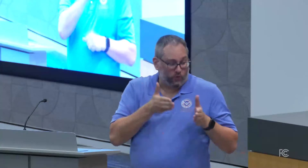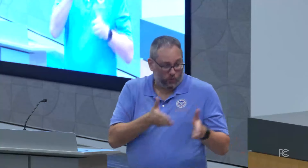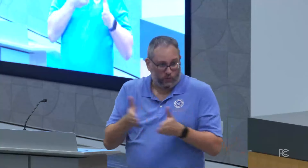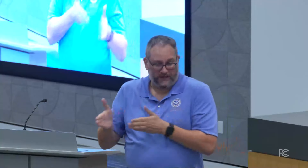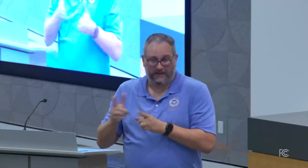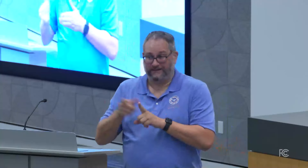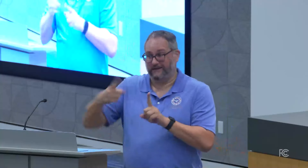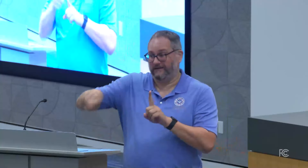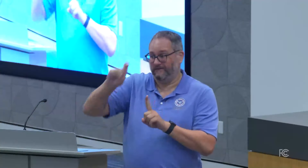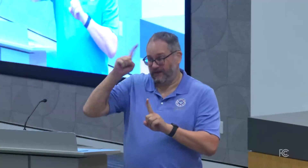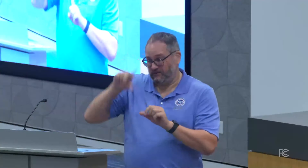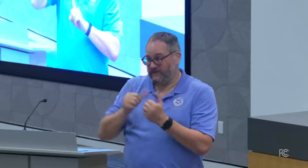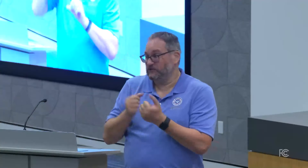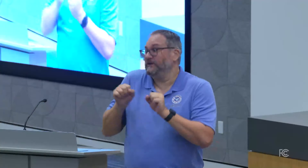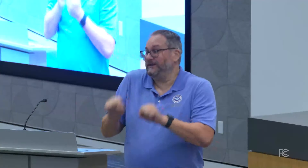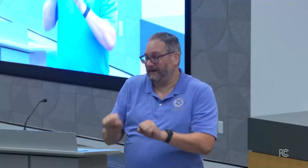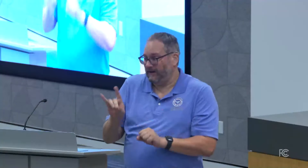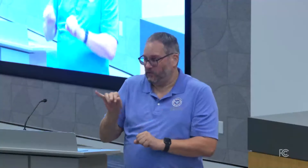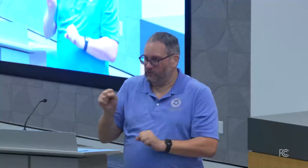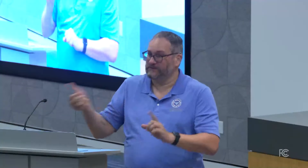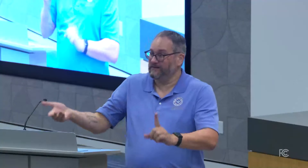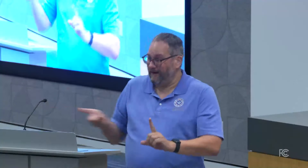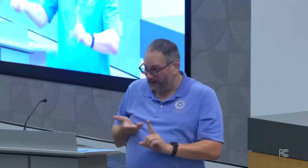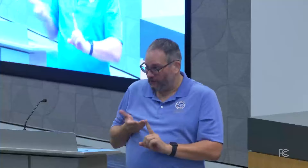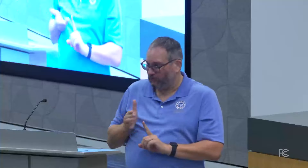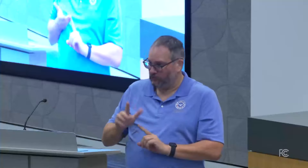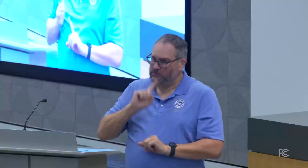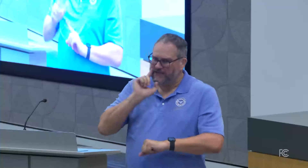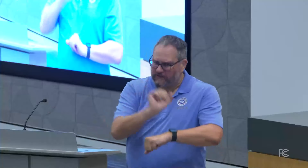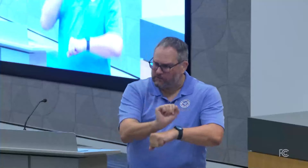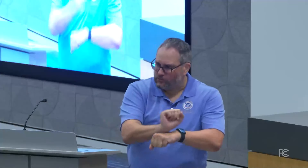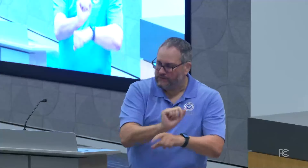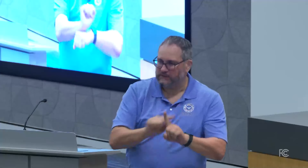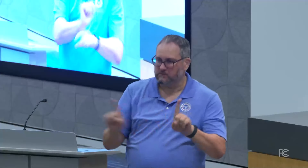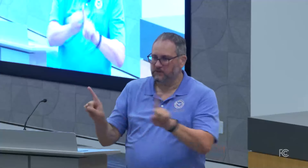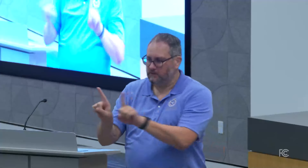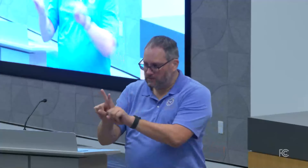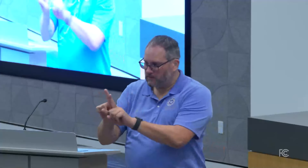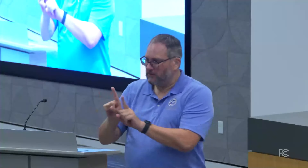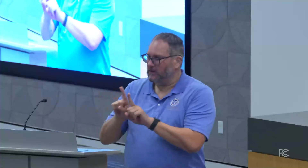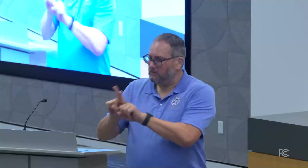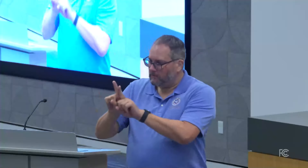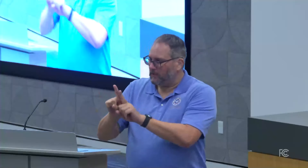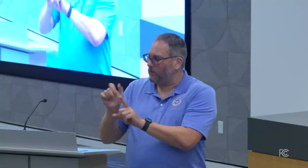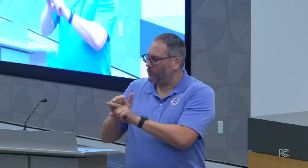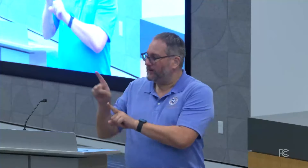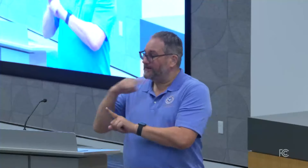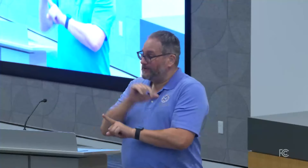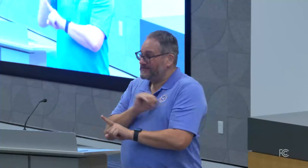WORKS. BUT THEY WILL BE USING ASL TO ANSWER CALLS. SO THAT'S THE PROCESS WE'RE GOING THROUGH TO ESTABLISH OUR PROGRAM.